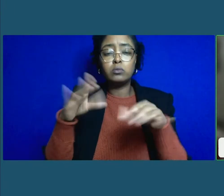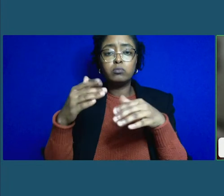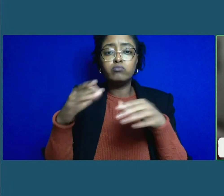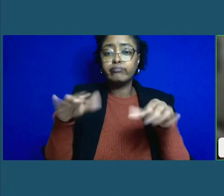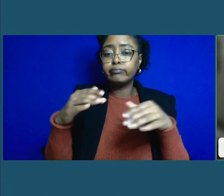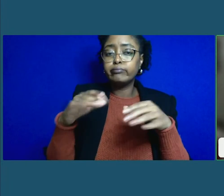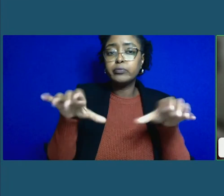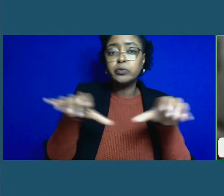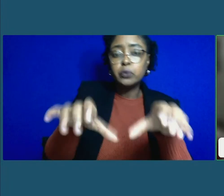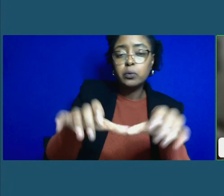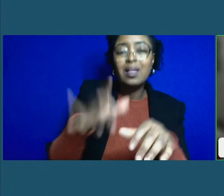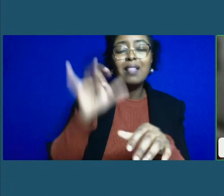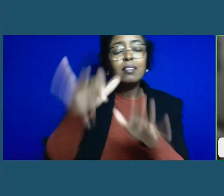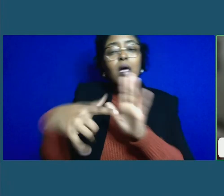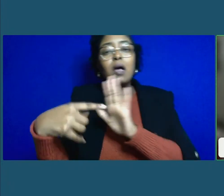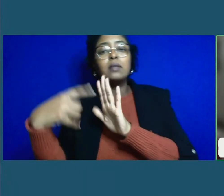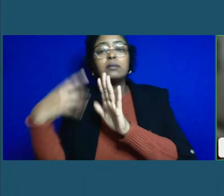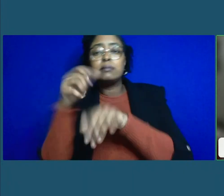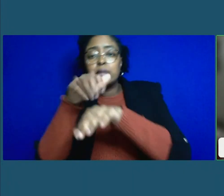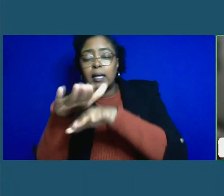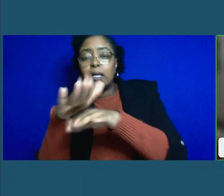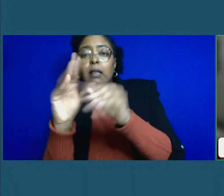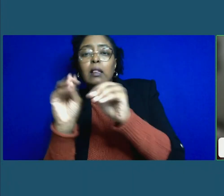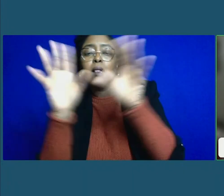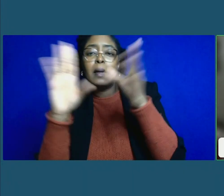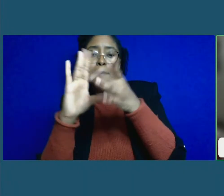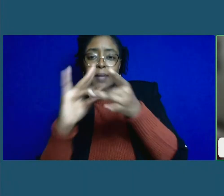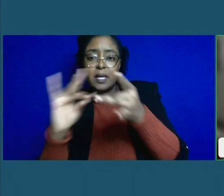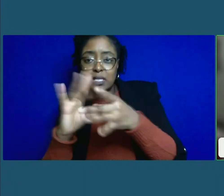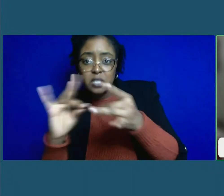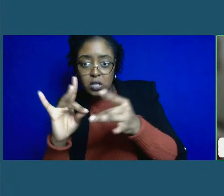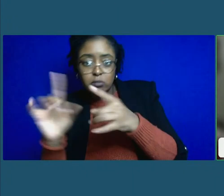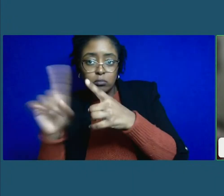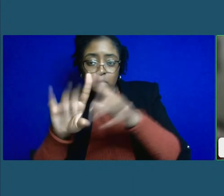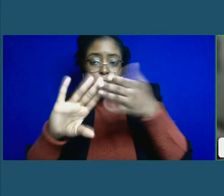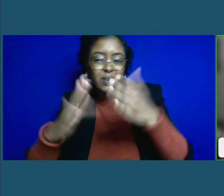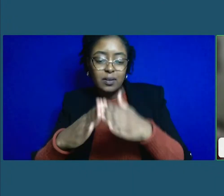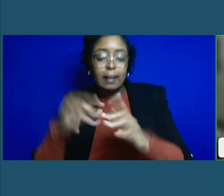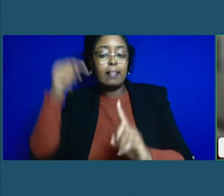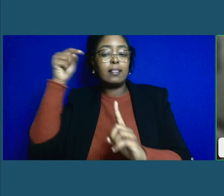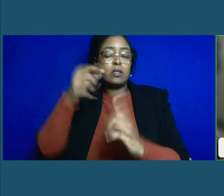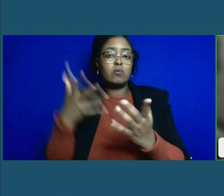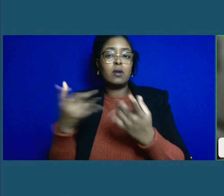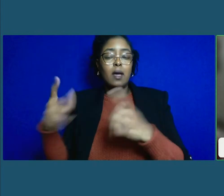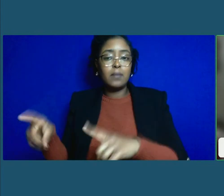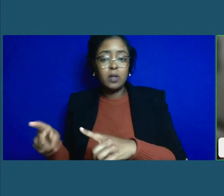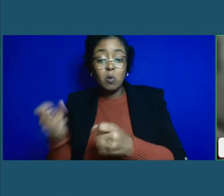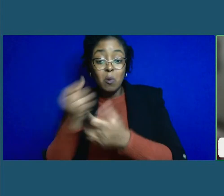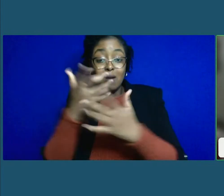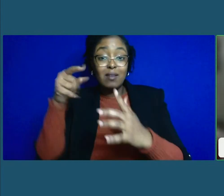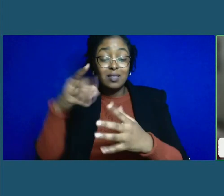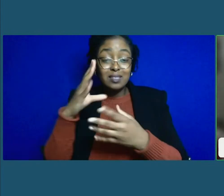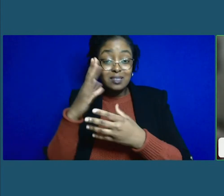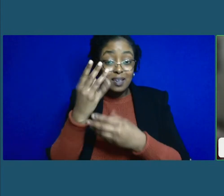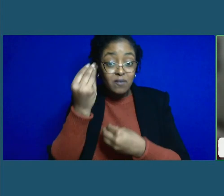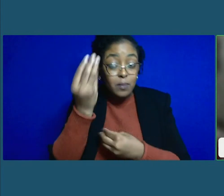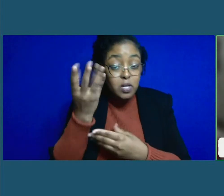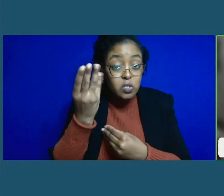actions that are that are being taken and the end. This sends a very clear message to the